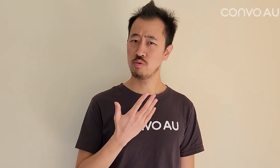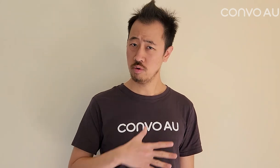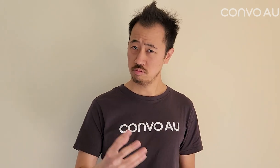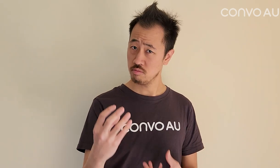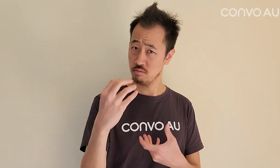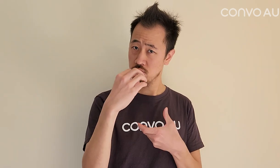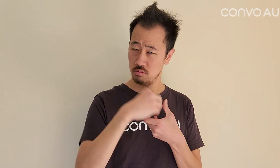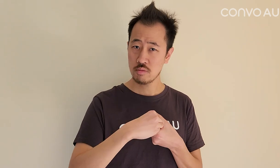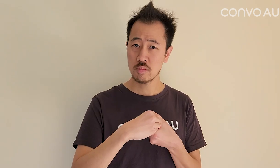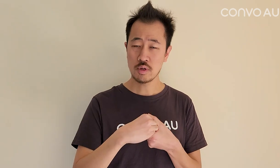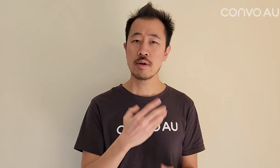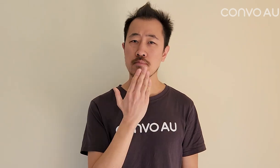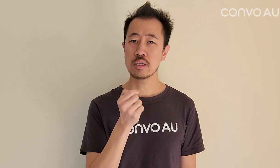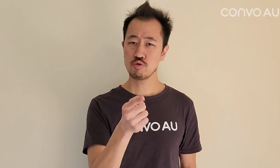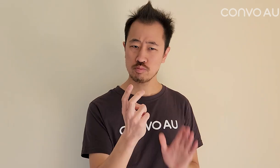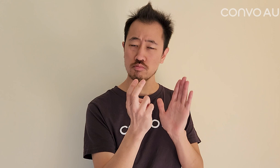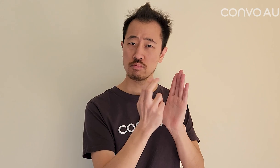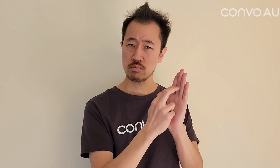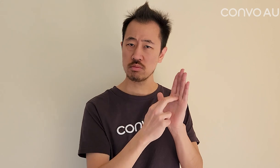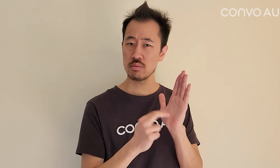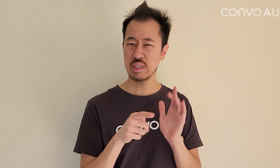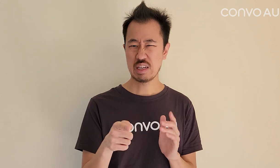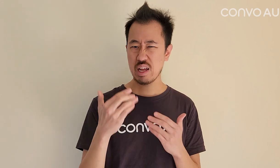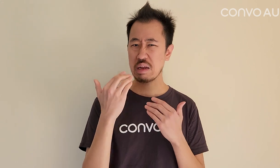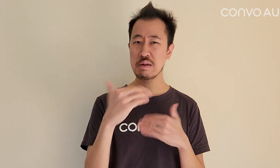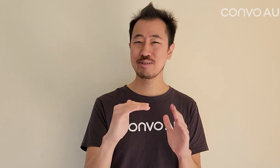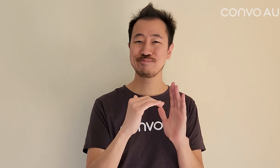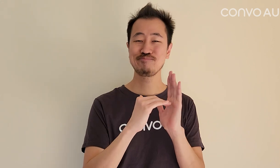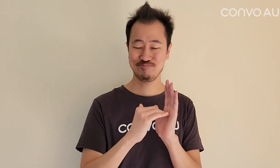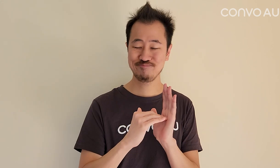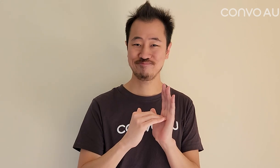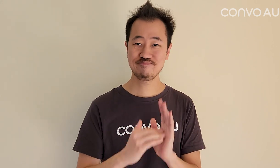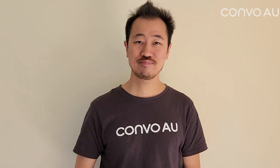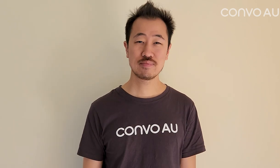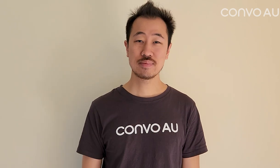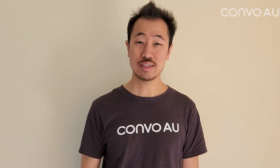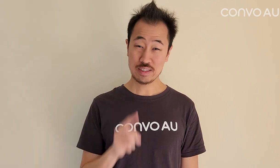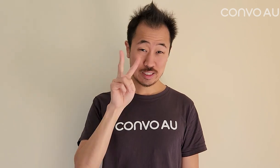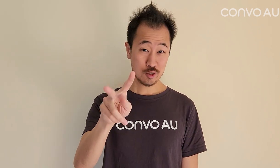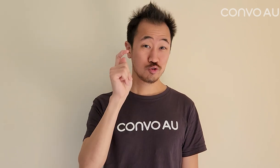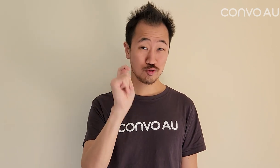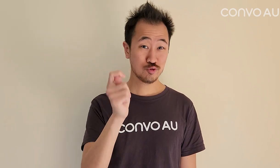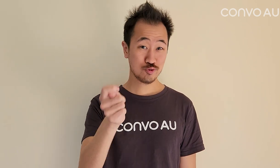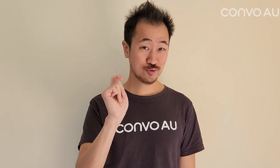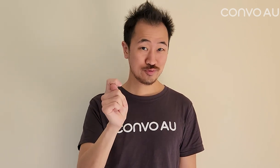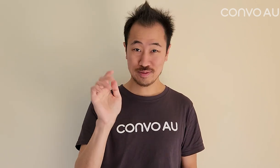Want to come? Register now! Spaces are limited! See you there soon!